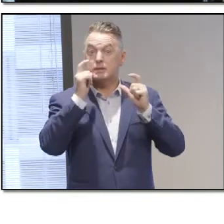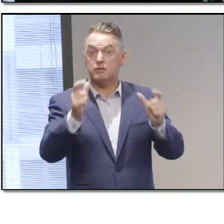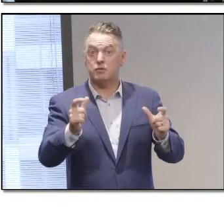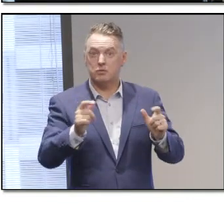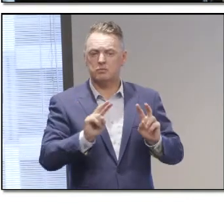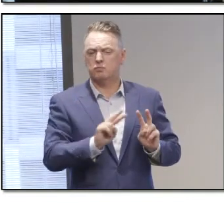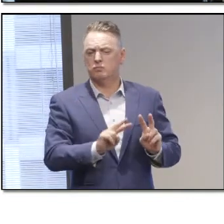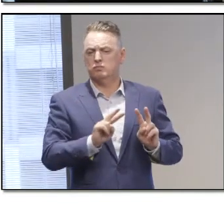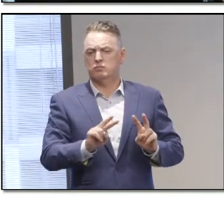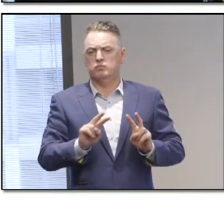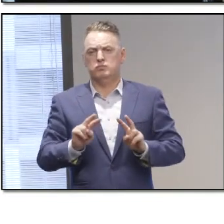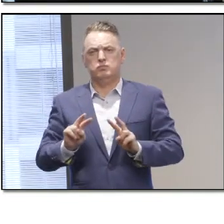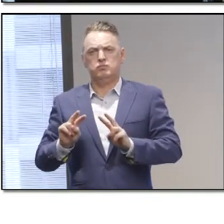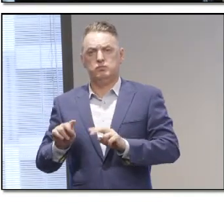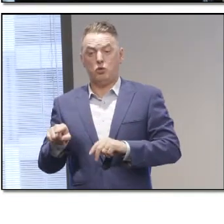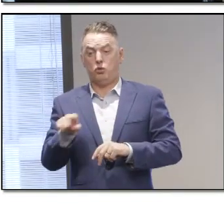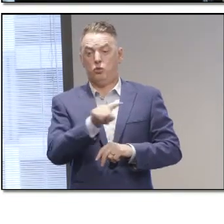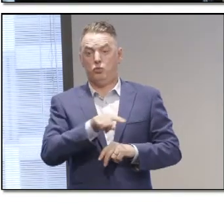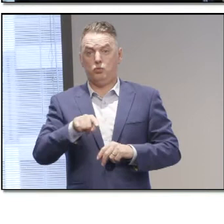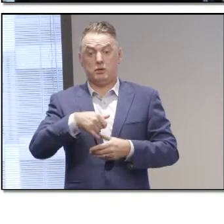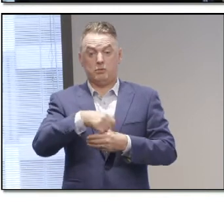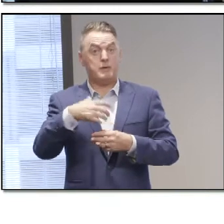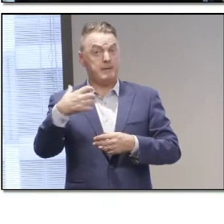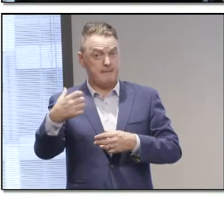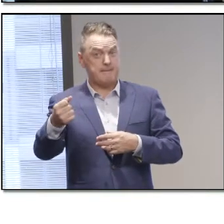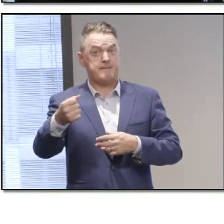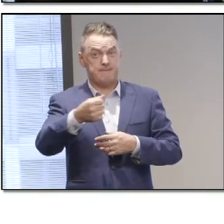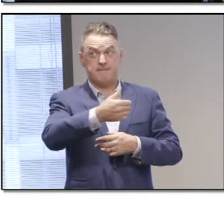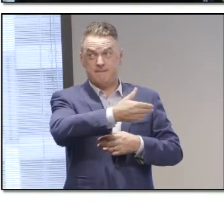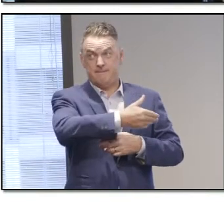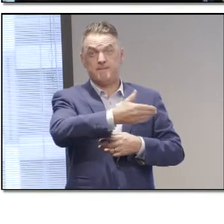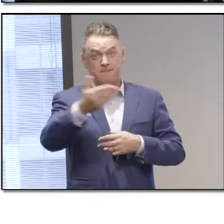types of chemicals because they still exist they are still being found in the environment